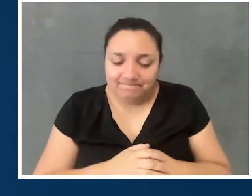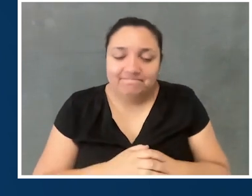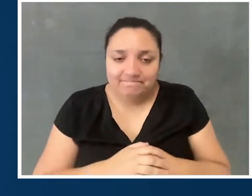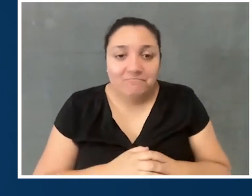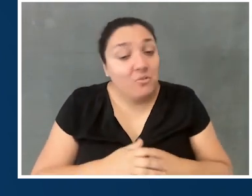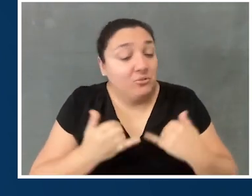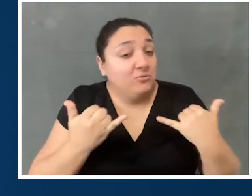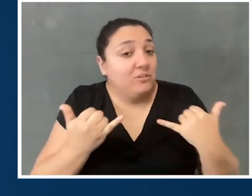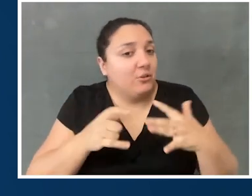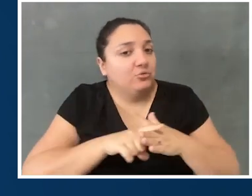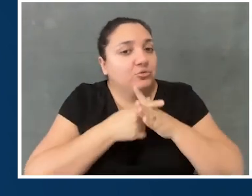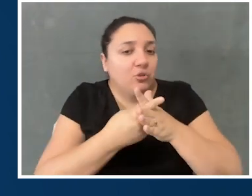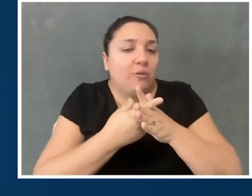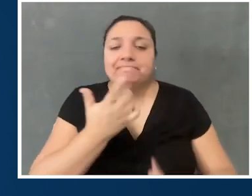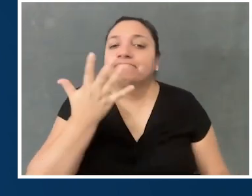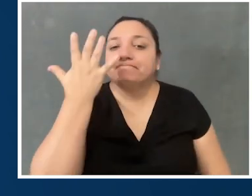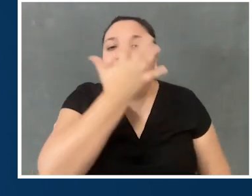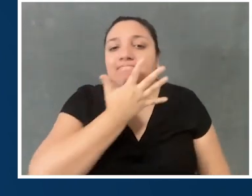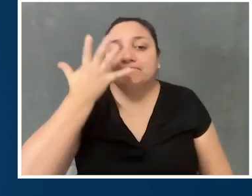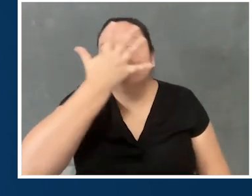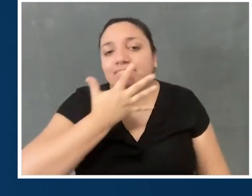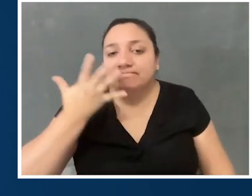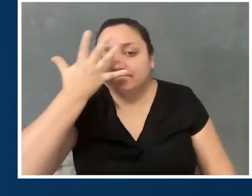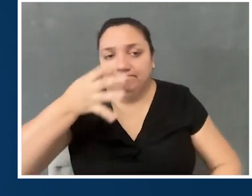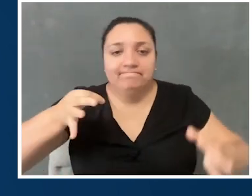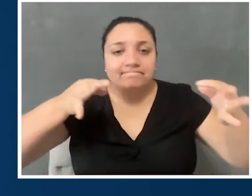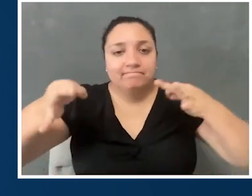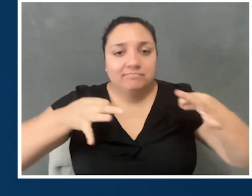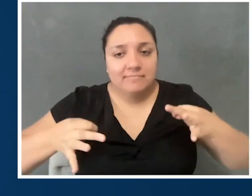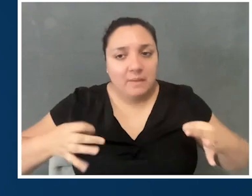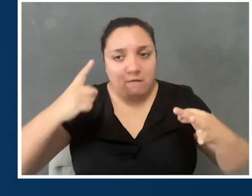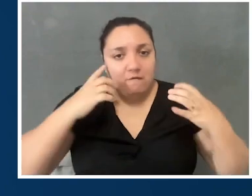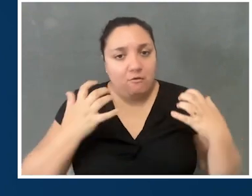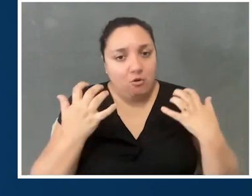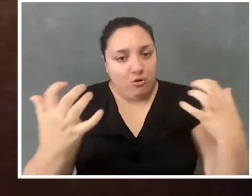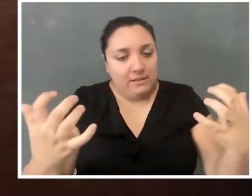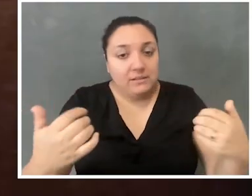And so let's start off with giving our descriptions, our self-descriptions for our audience.